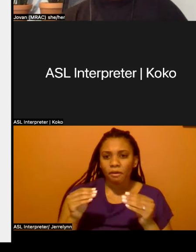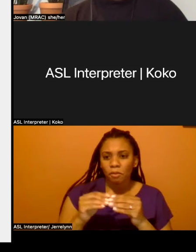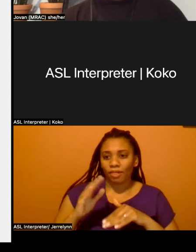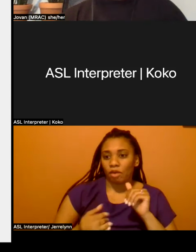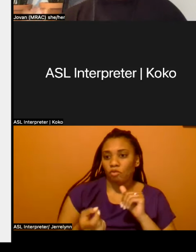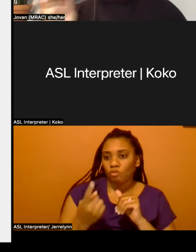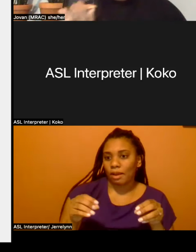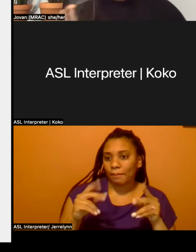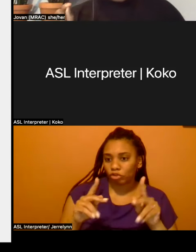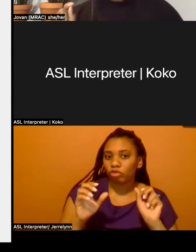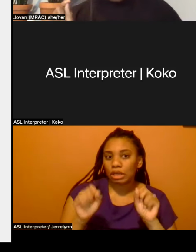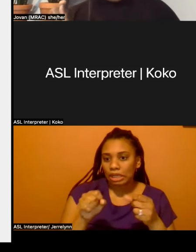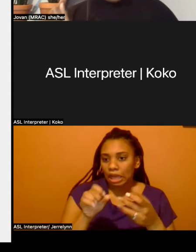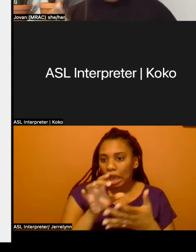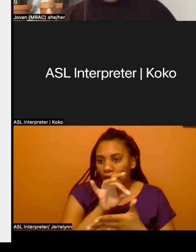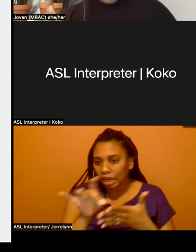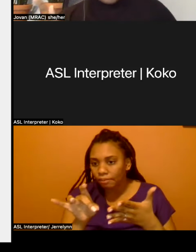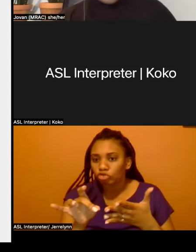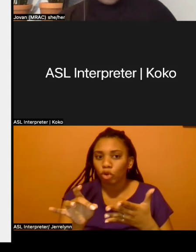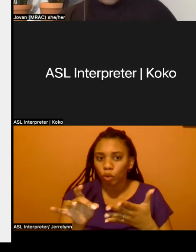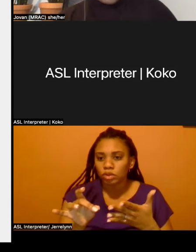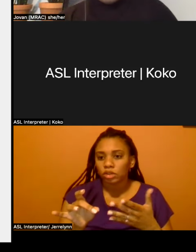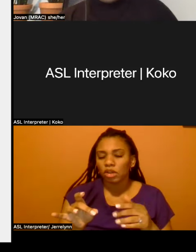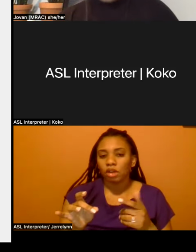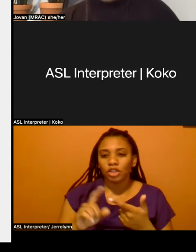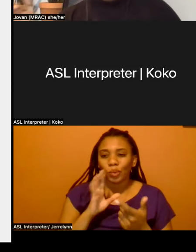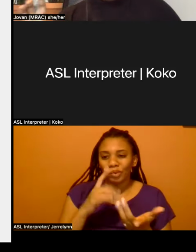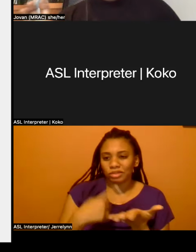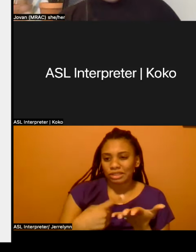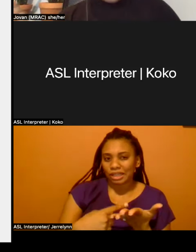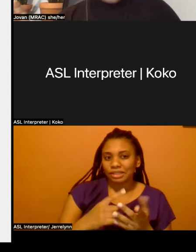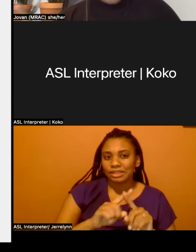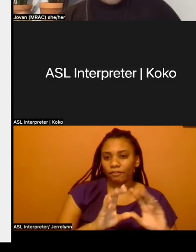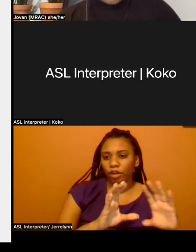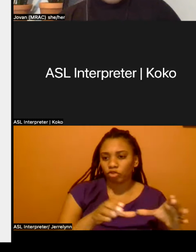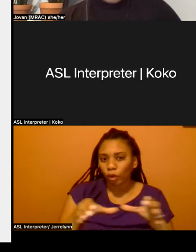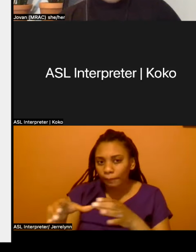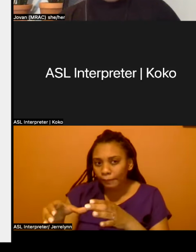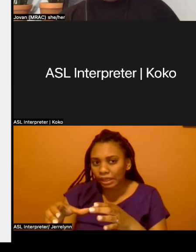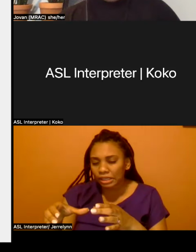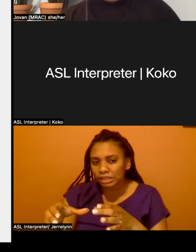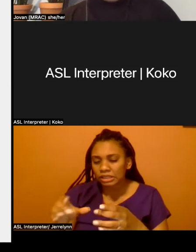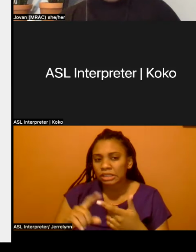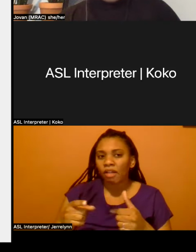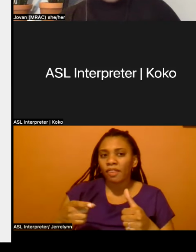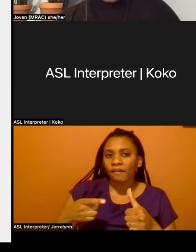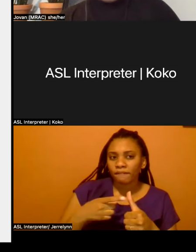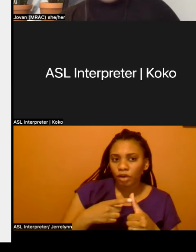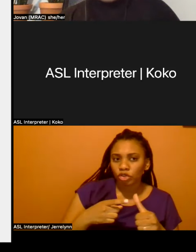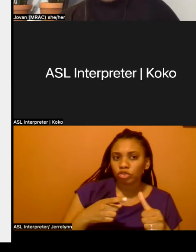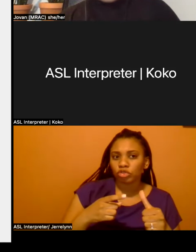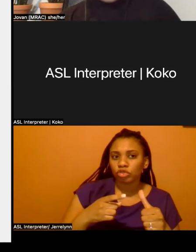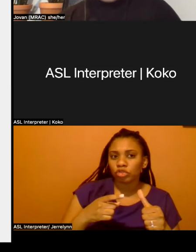So let's talk about what these groupings are. The first grouping that you'll see is focus group participants.